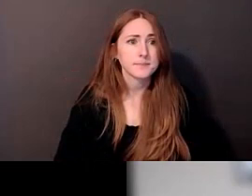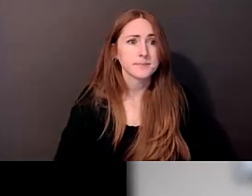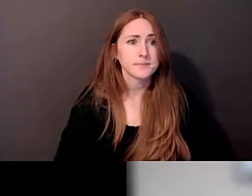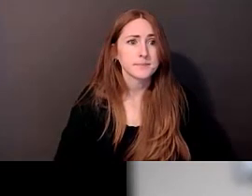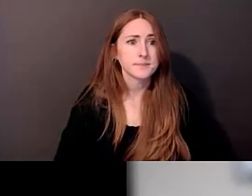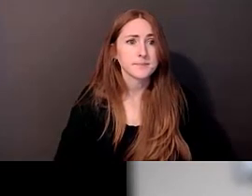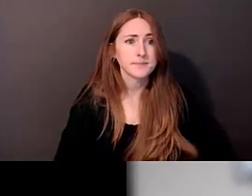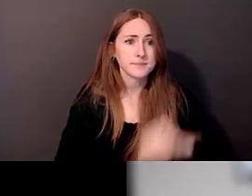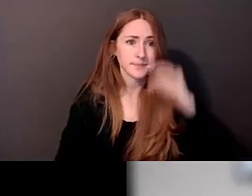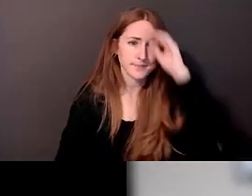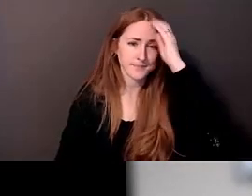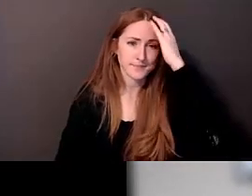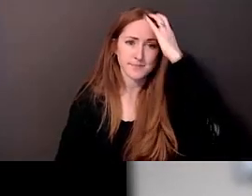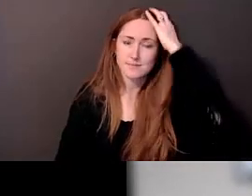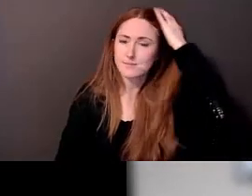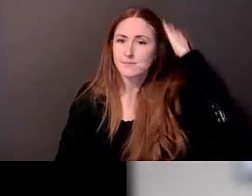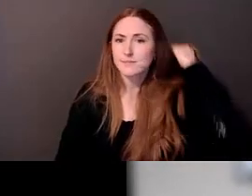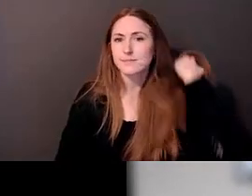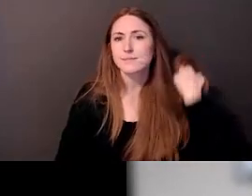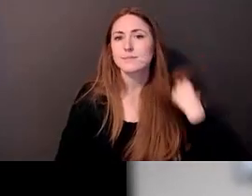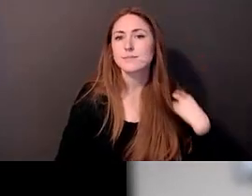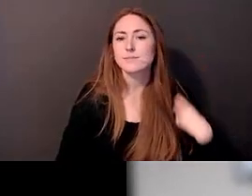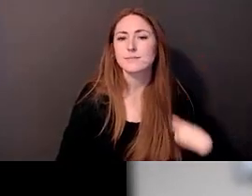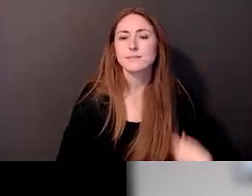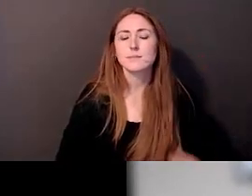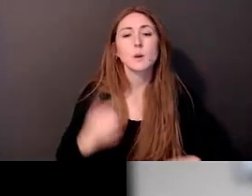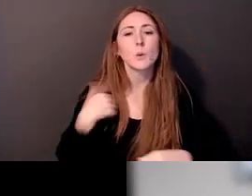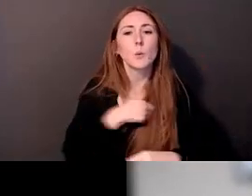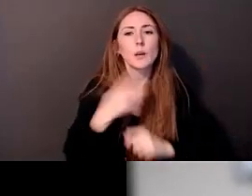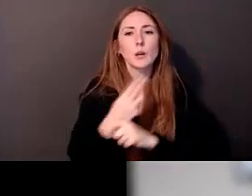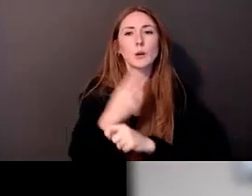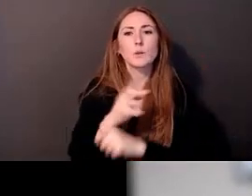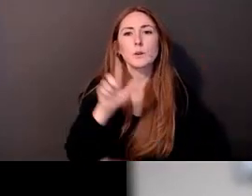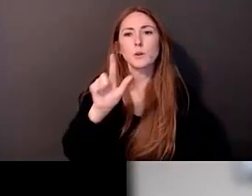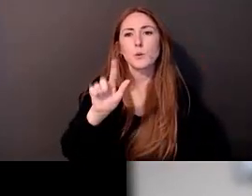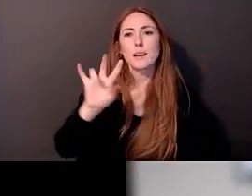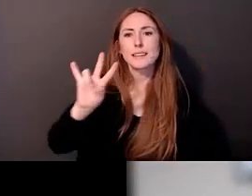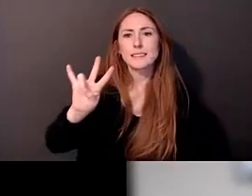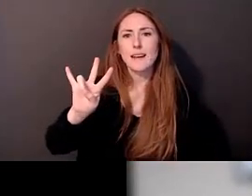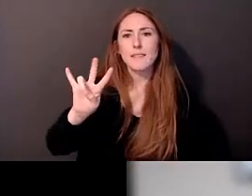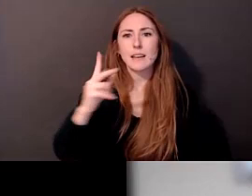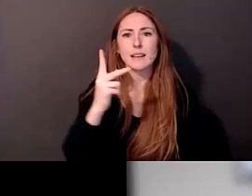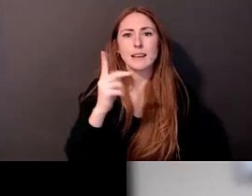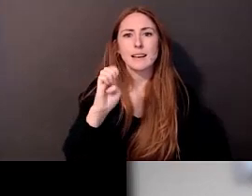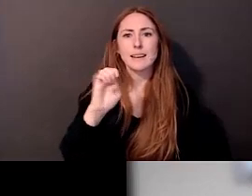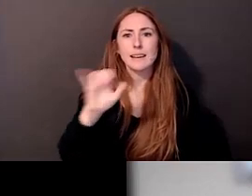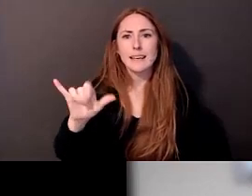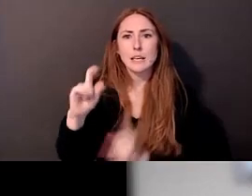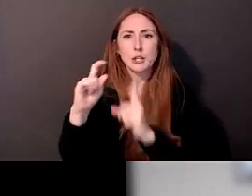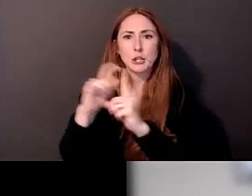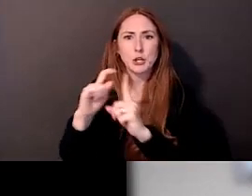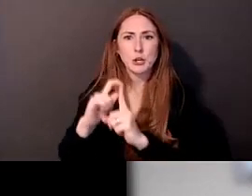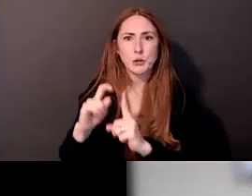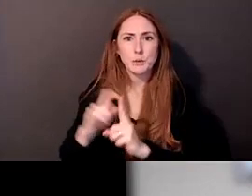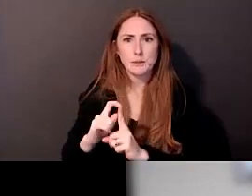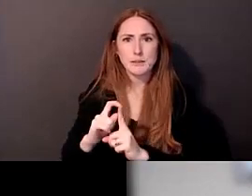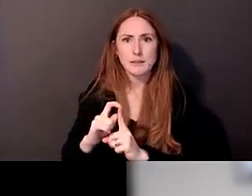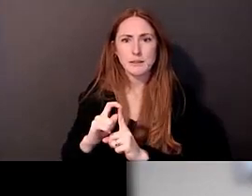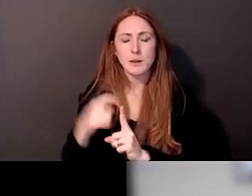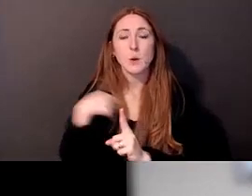So we used 27 key terms and searched eight databases to identify this evidence.